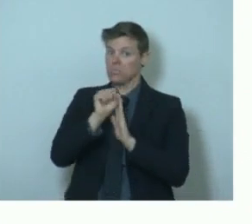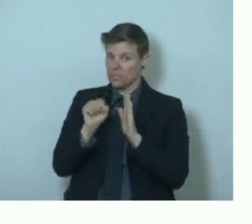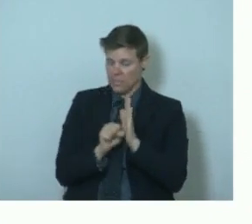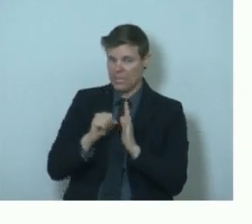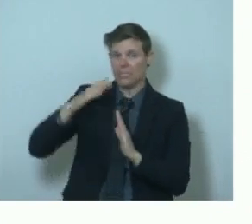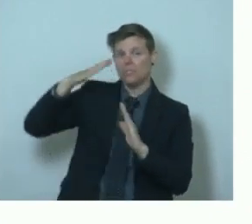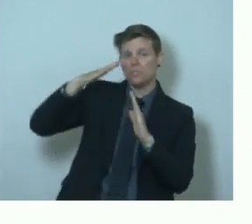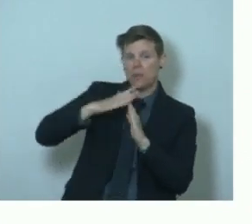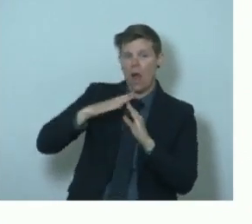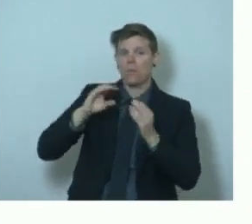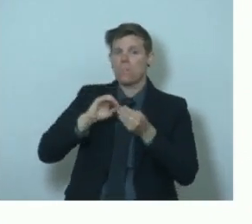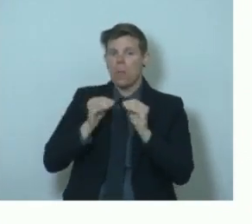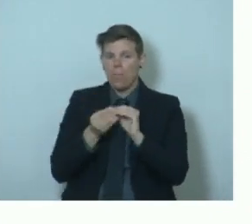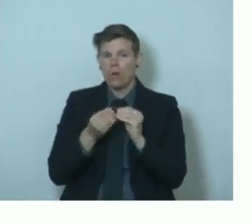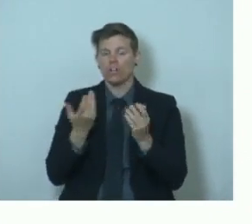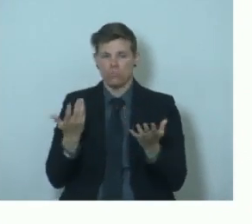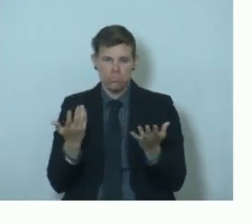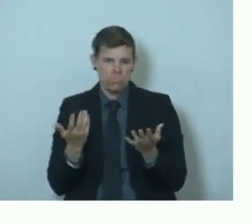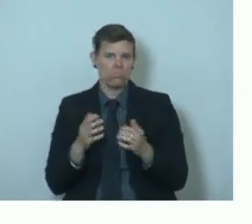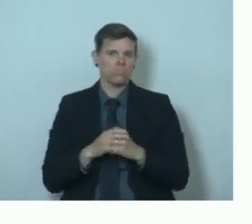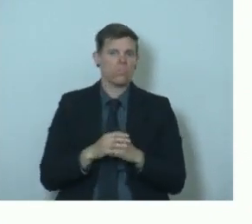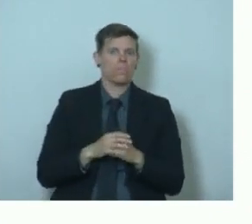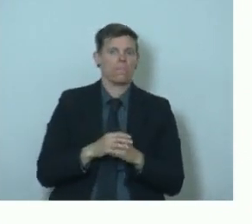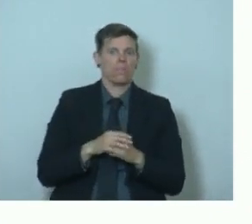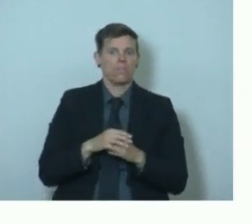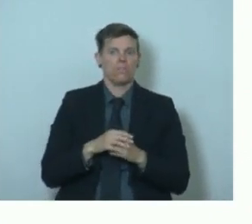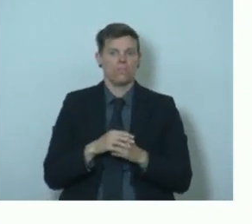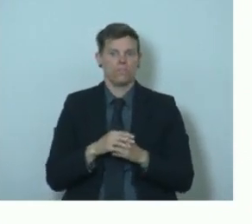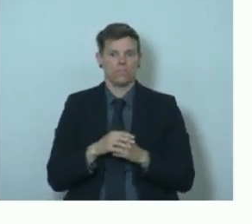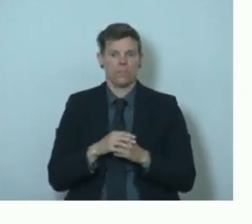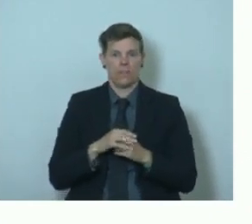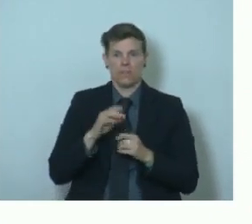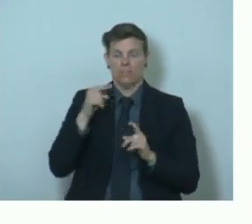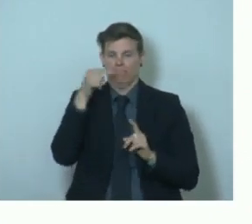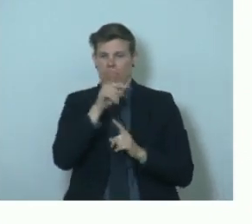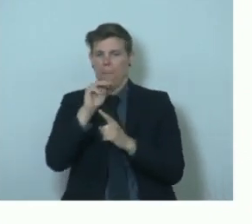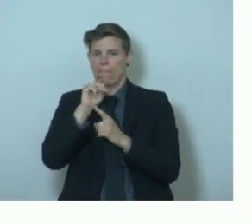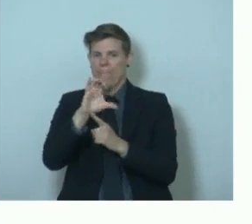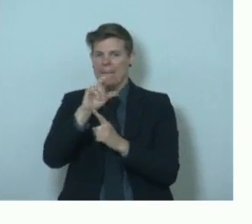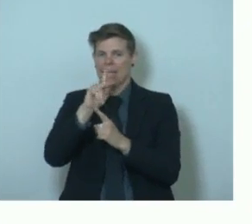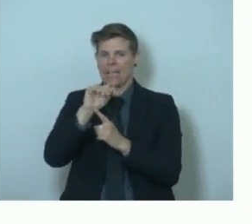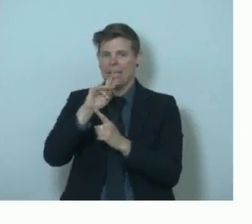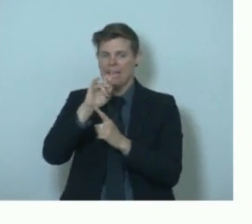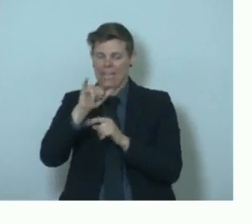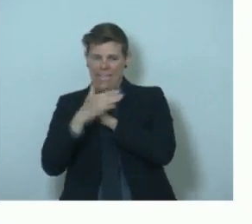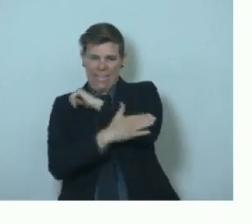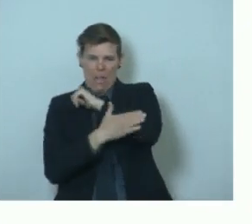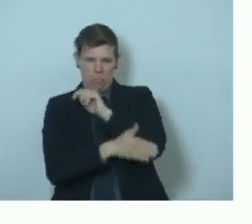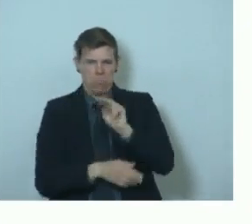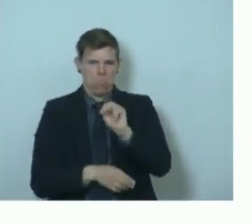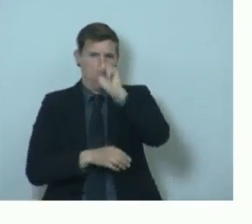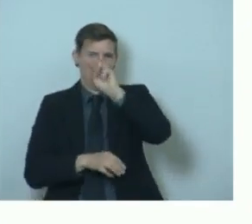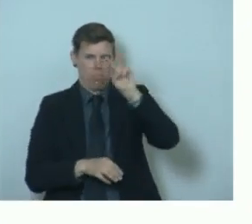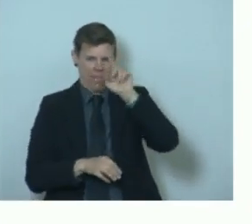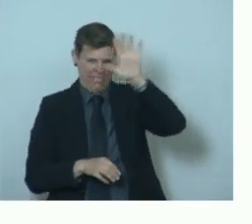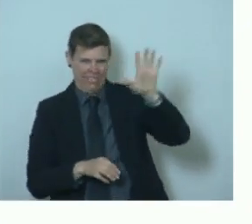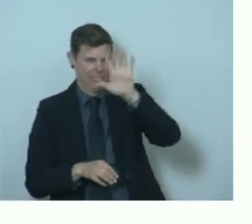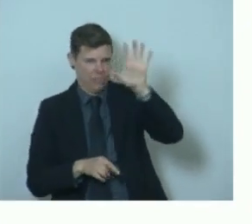THE HIGHEST INFECTION RATE IN THE STATE AND POSSIBLY THE COUNTRY IS MCKINLEY COUNTY AT 2.7%.